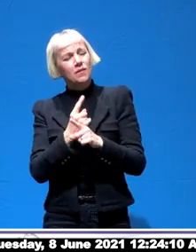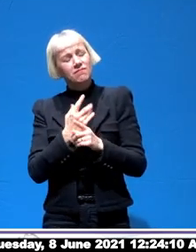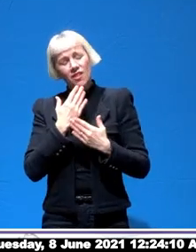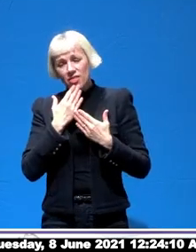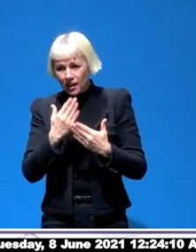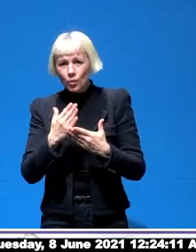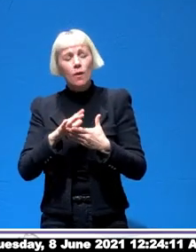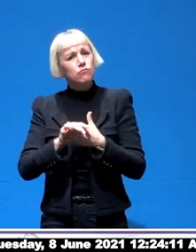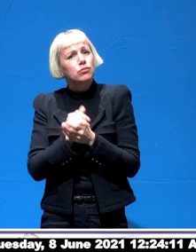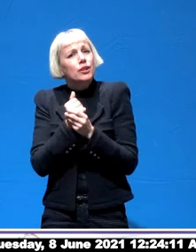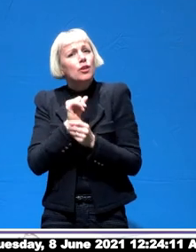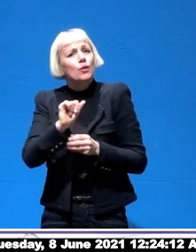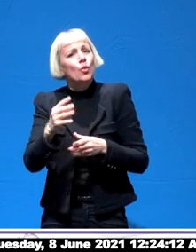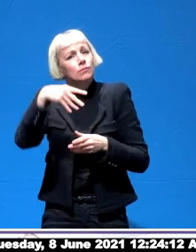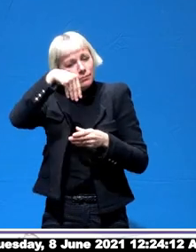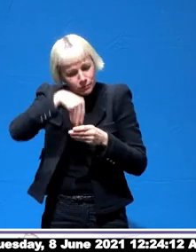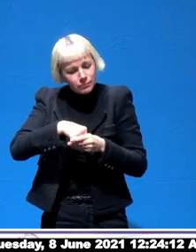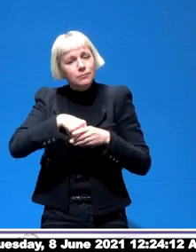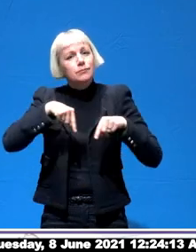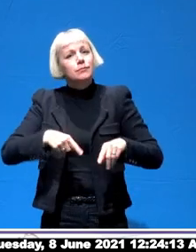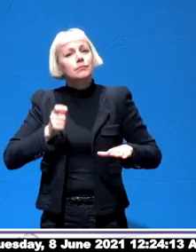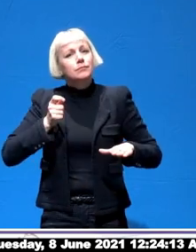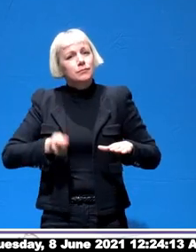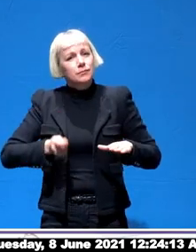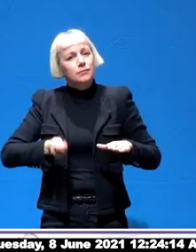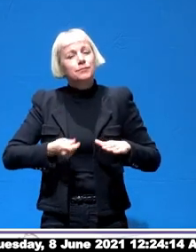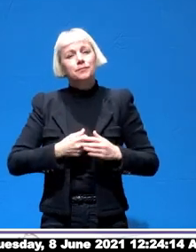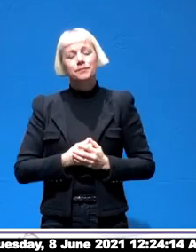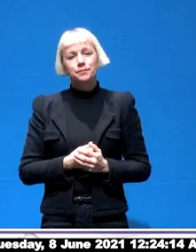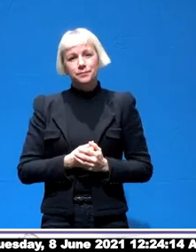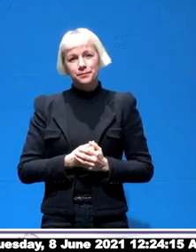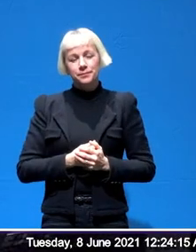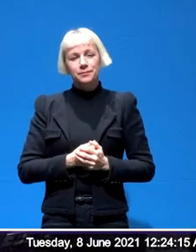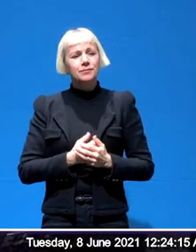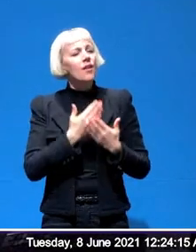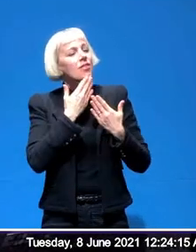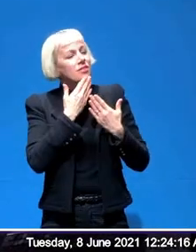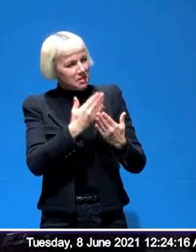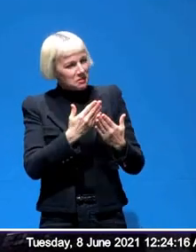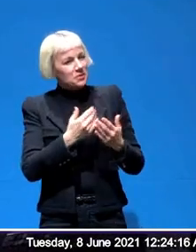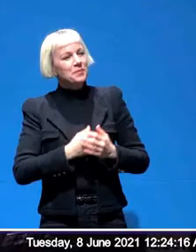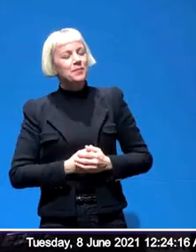We appreciate your contribution to the Royal Commission. Thank you. Thank you for the opportunity.